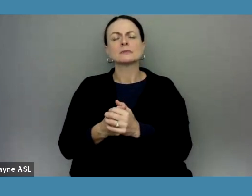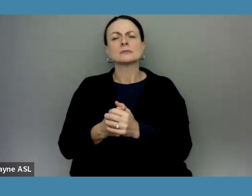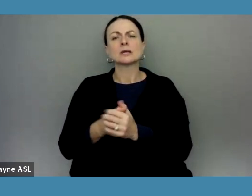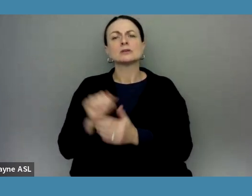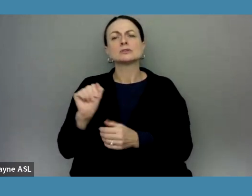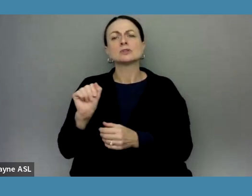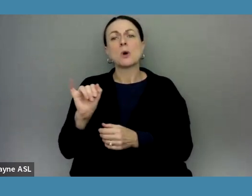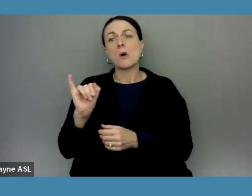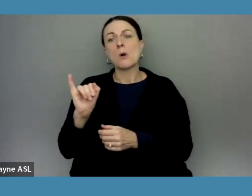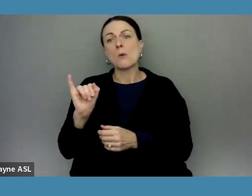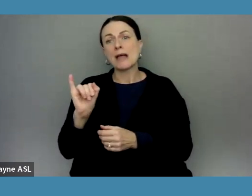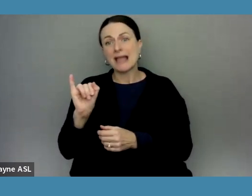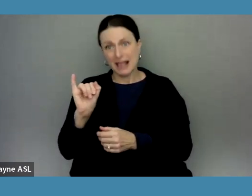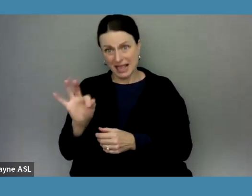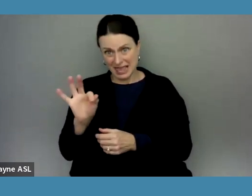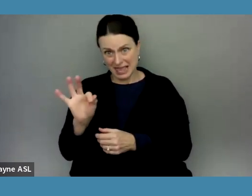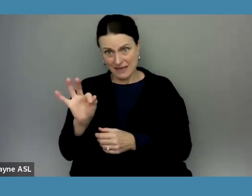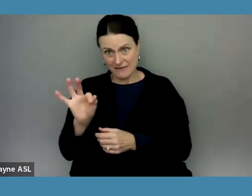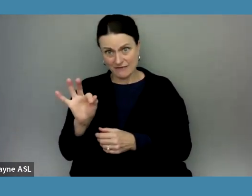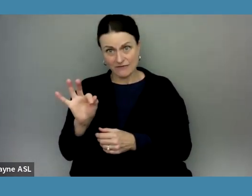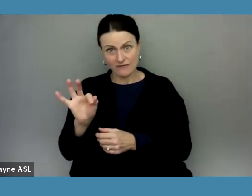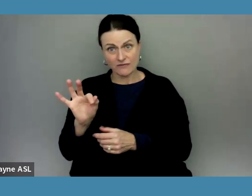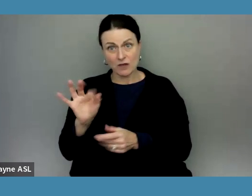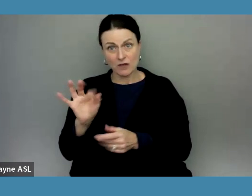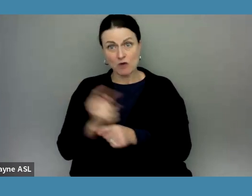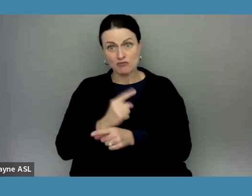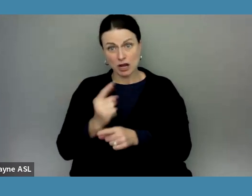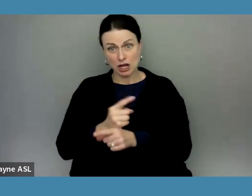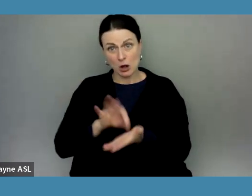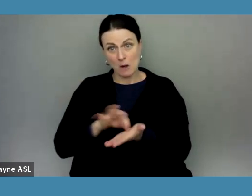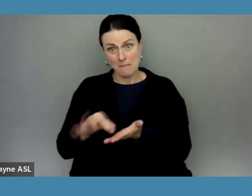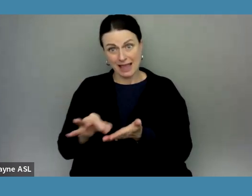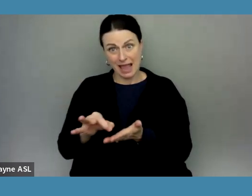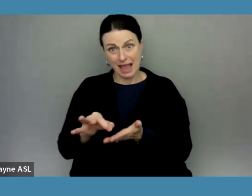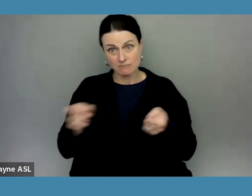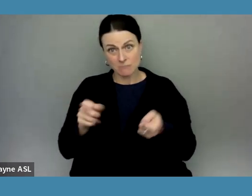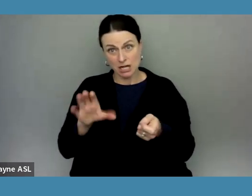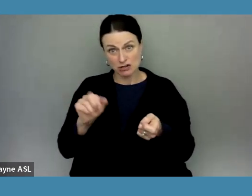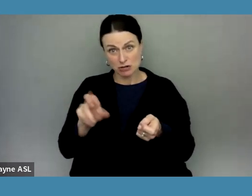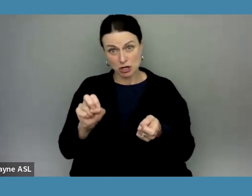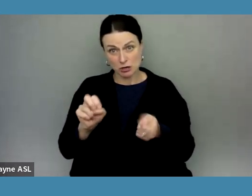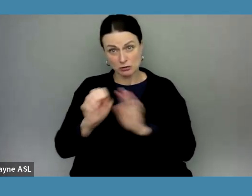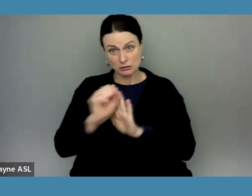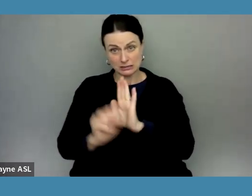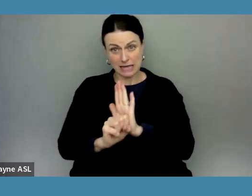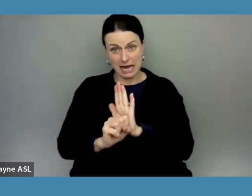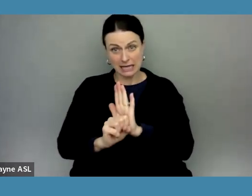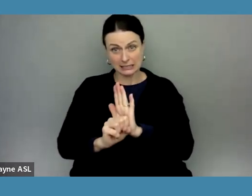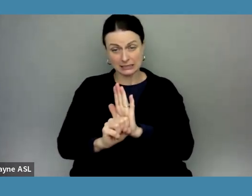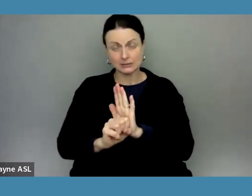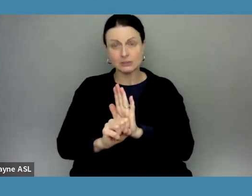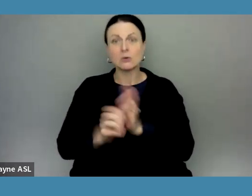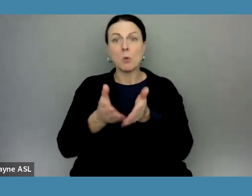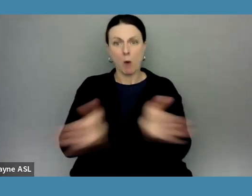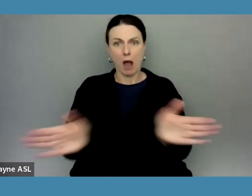if it's a regular Medicaid managed care, state managed, statewide Medicaid managed care